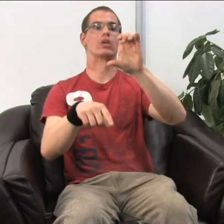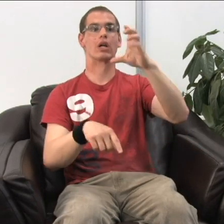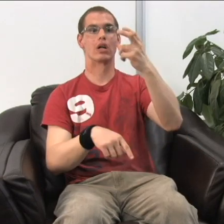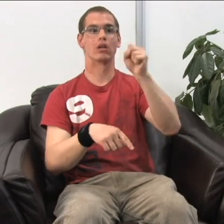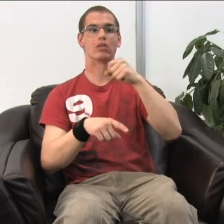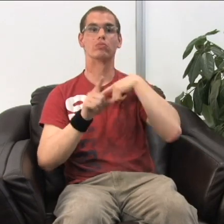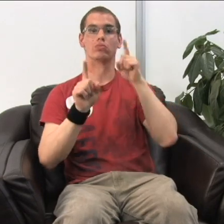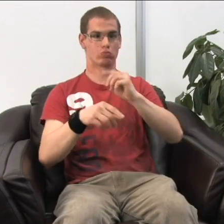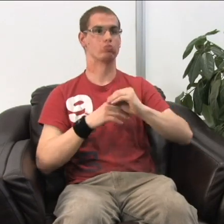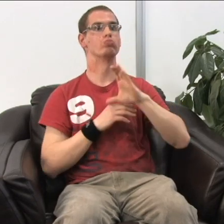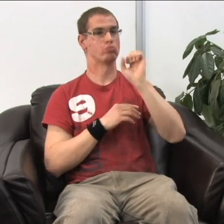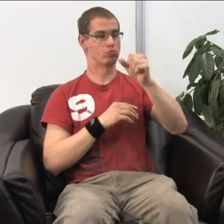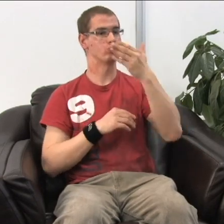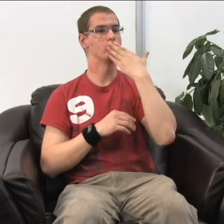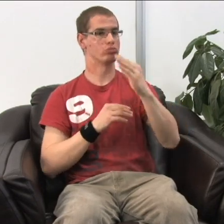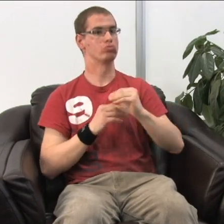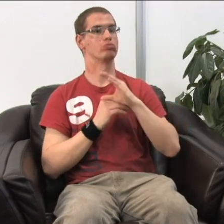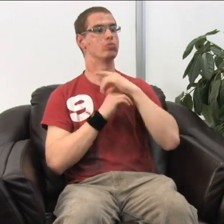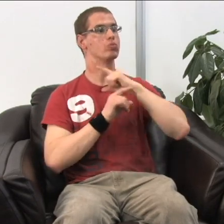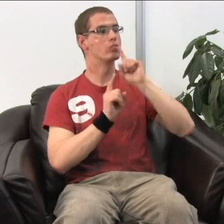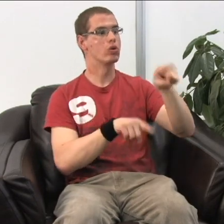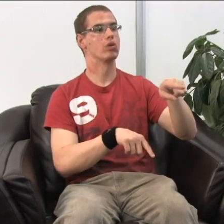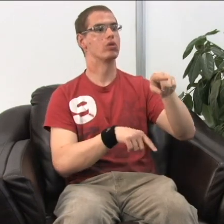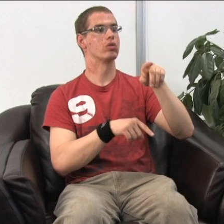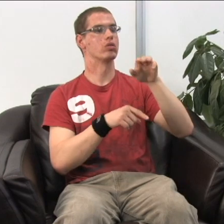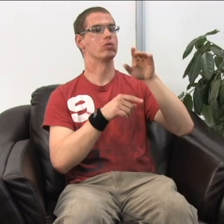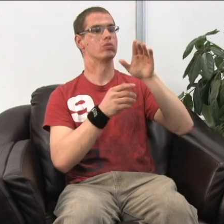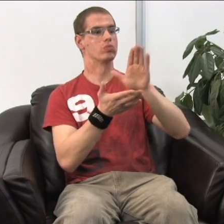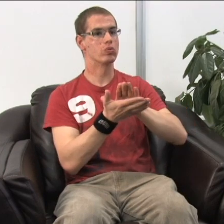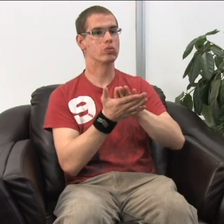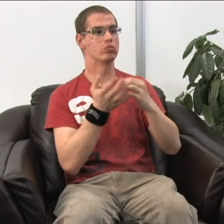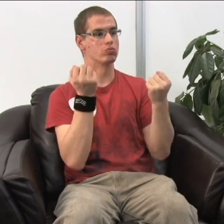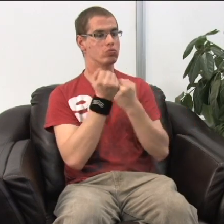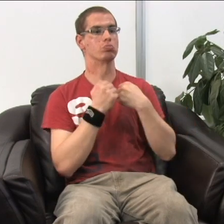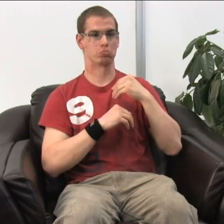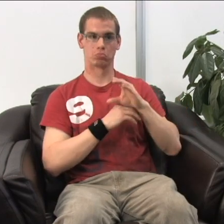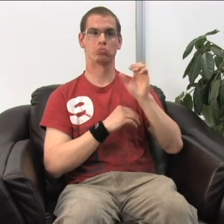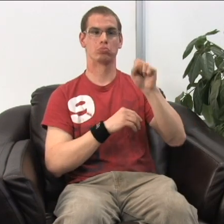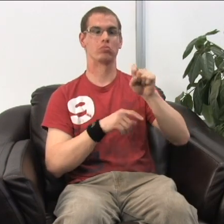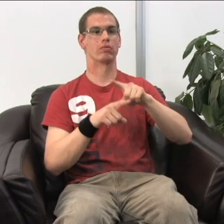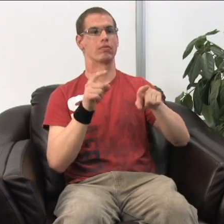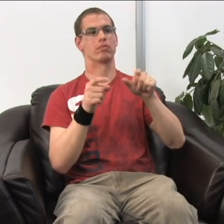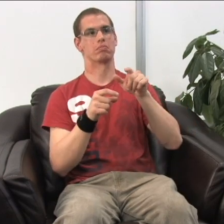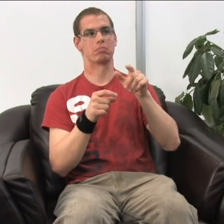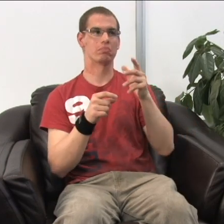If I go to a place like the Canadian Hearing Society, or I'm at school then my confidence is boosted and I feel like I'm supported.